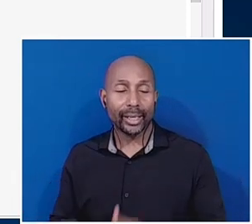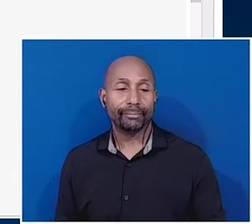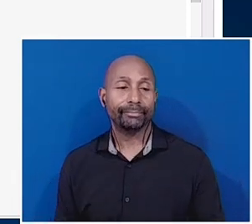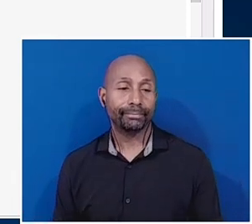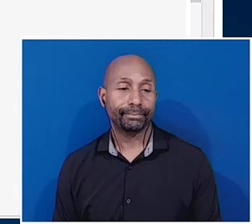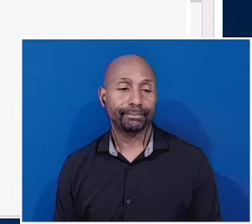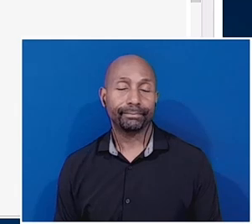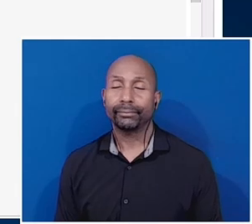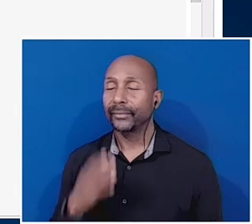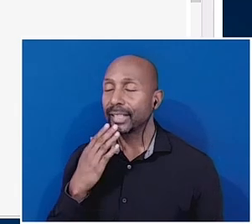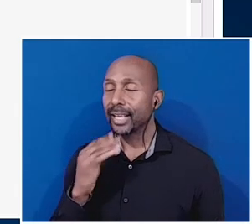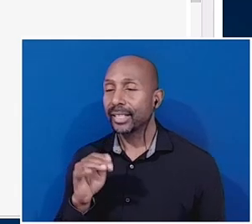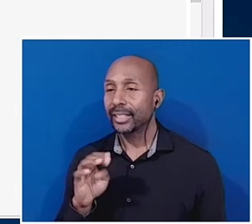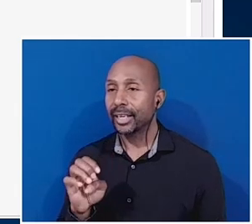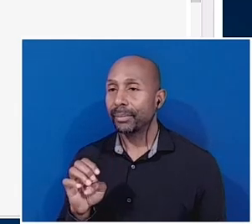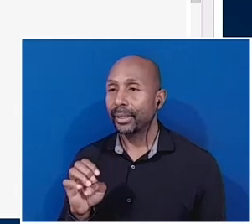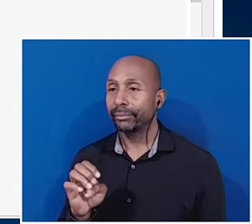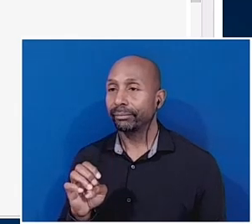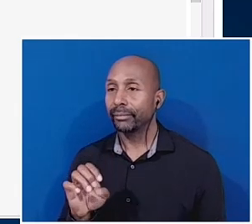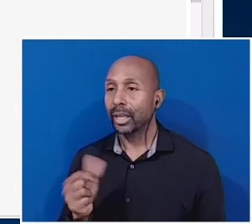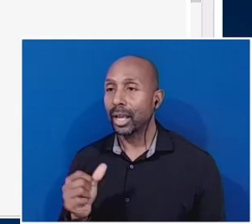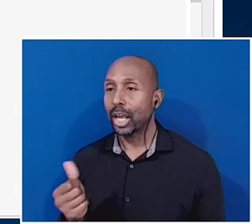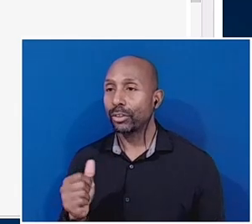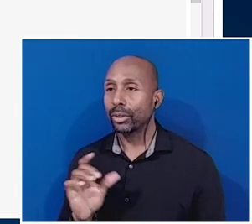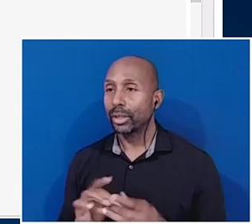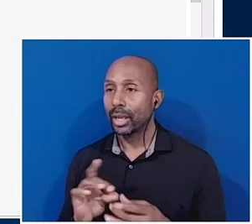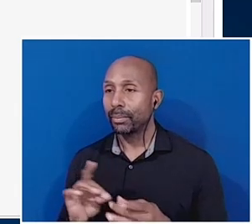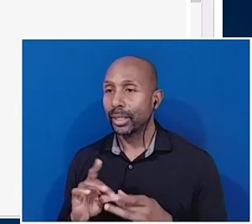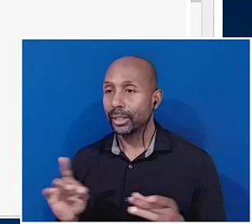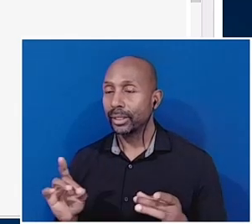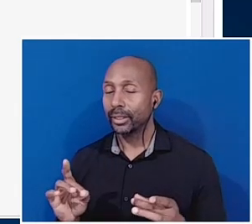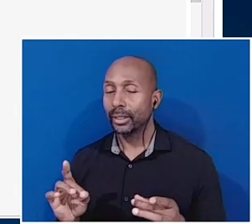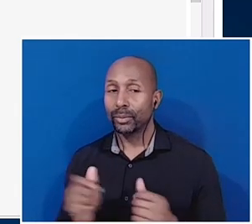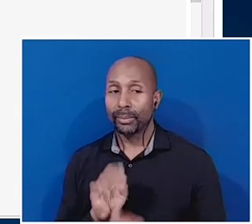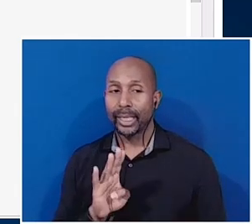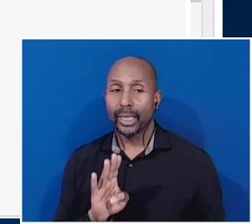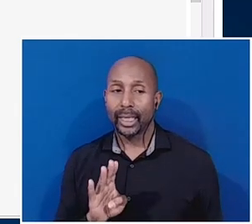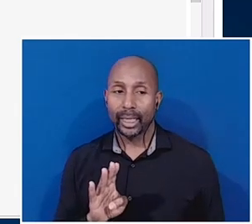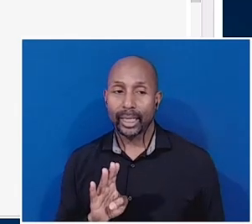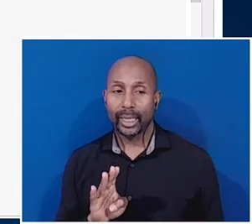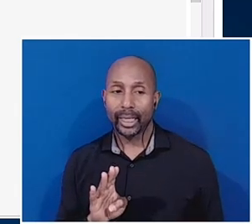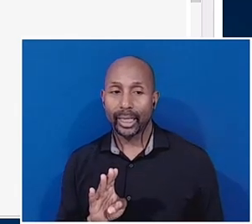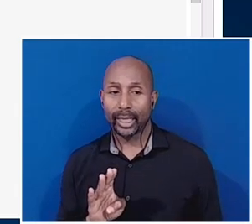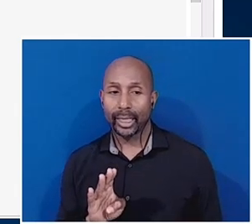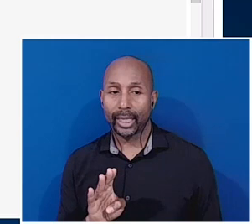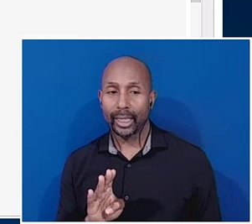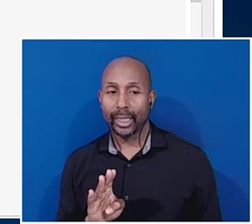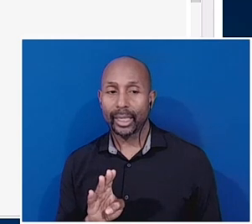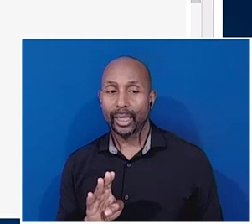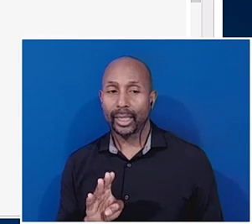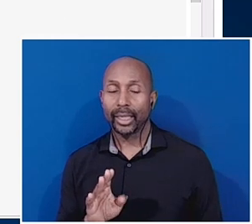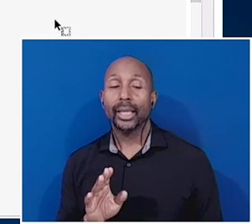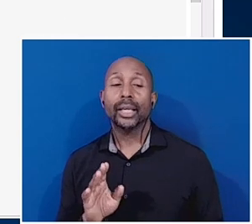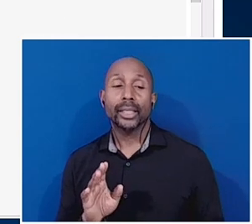Any other comments on (b), on the decision letter? Alright.